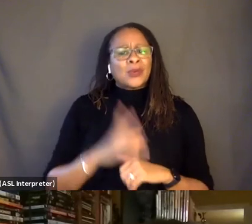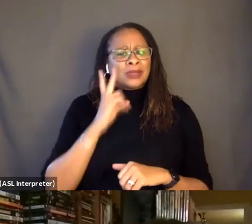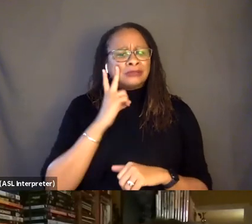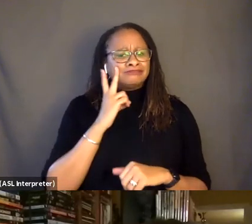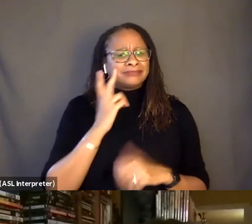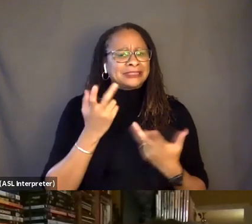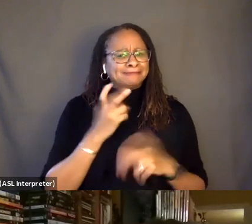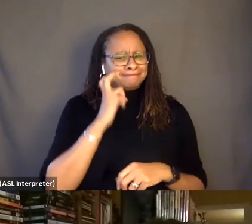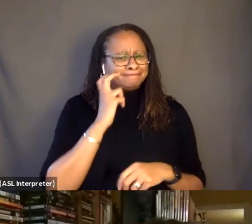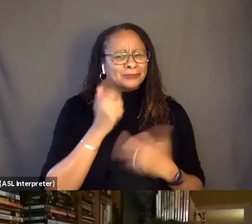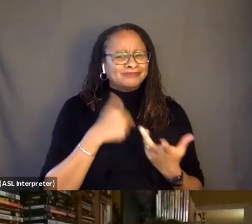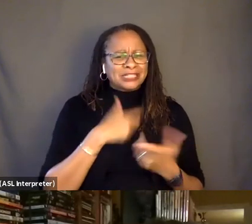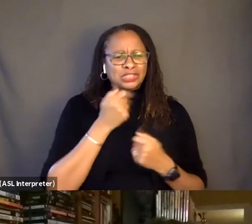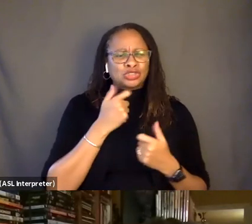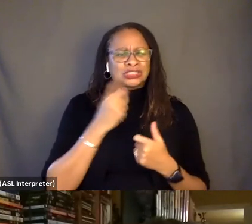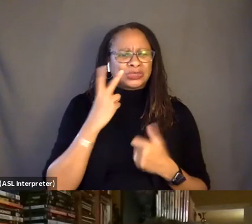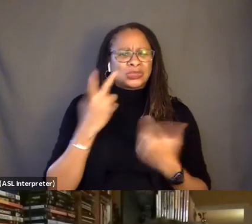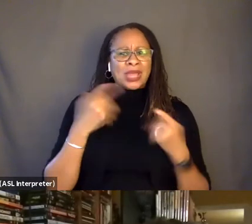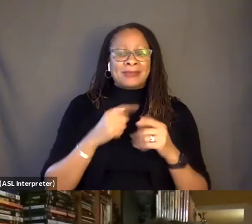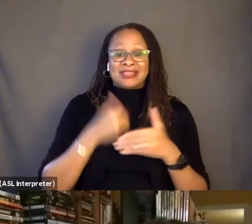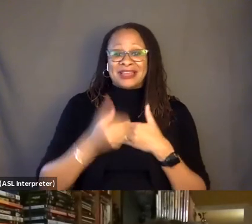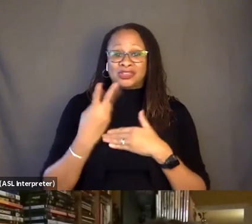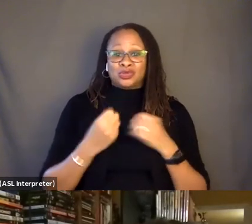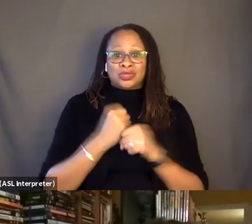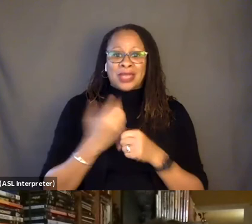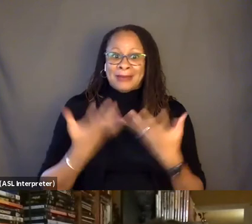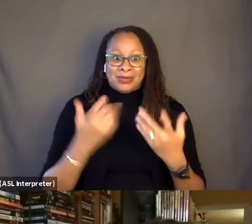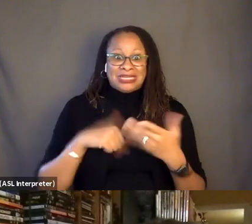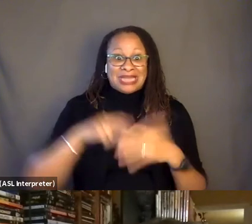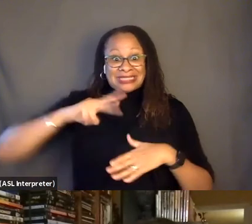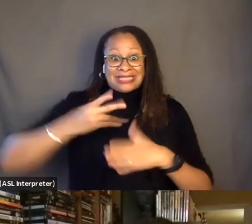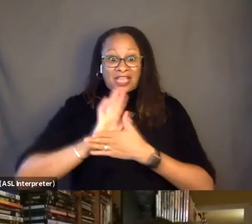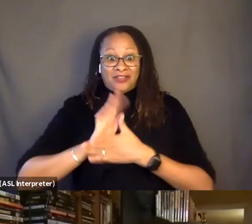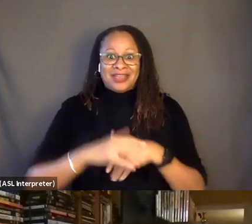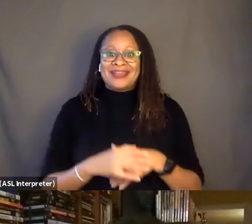in the next two years. Maybe we need a sequel. Maybe.